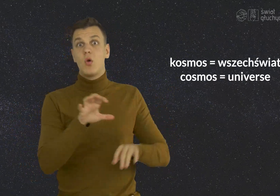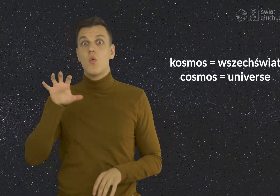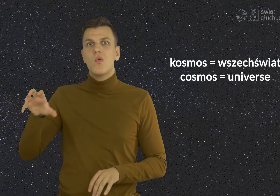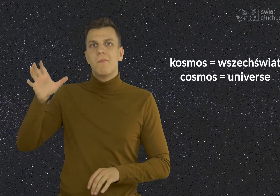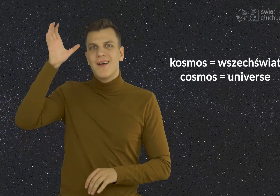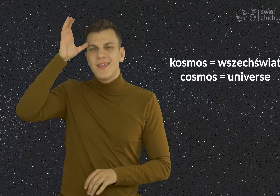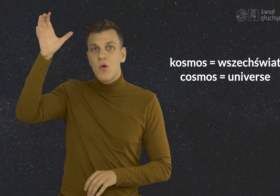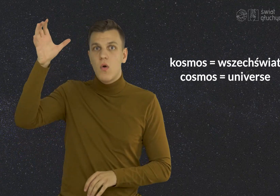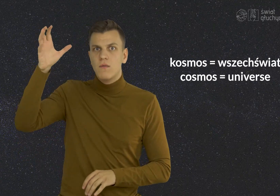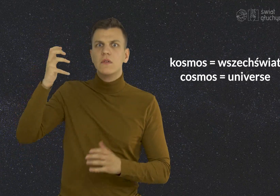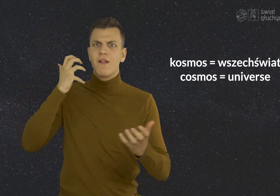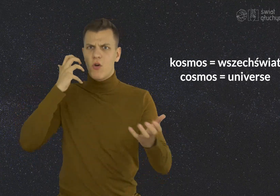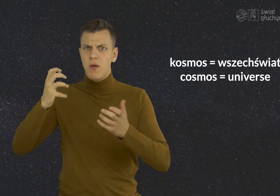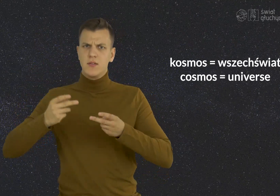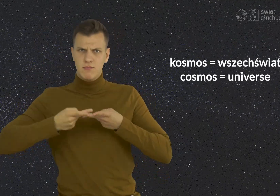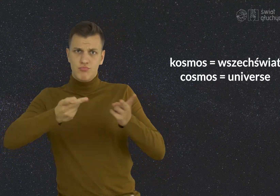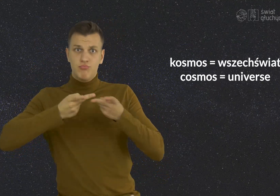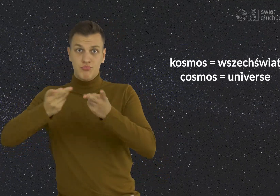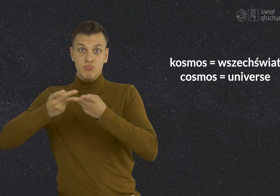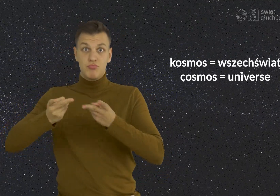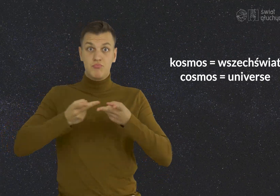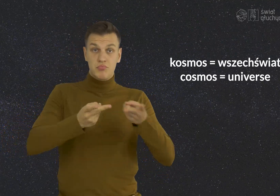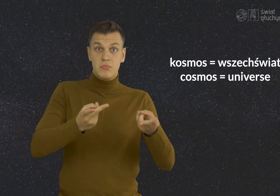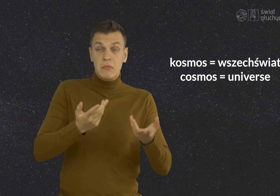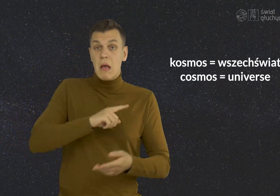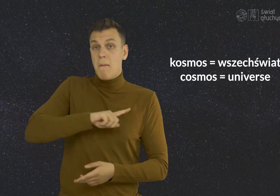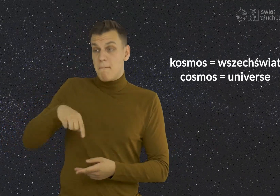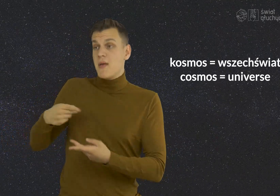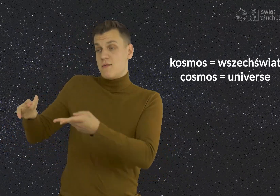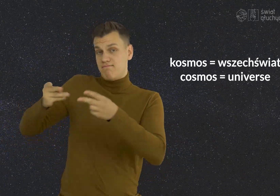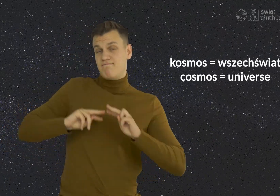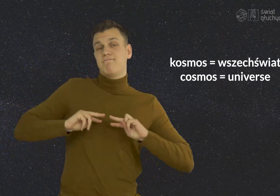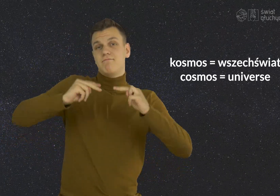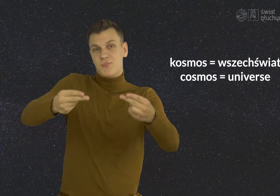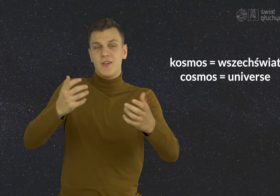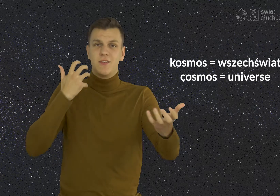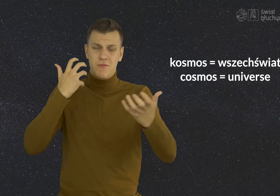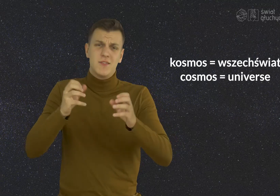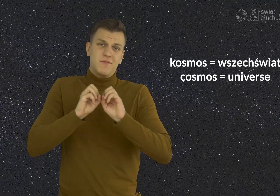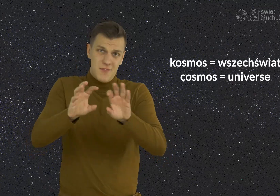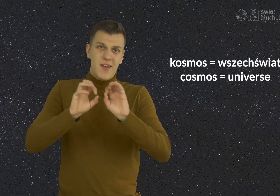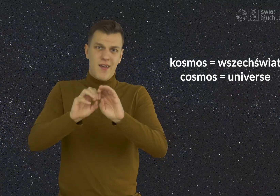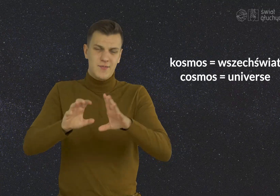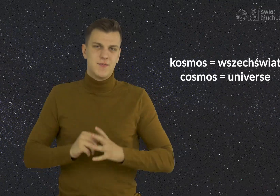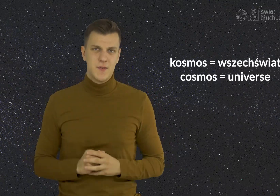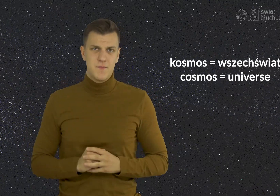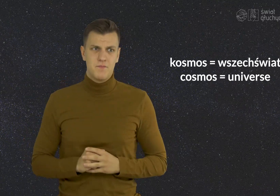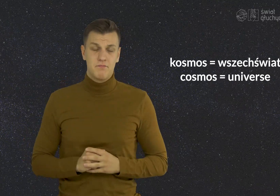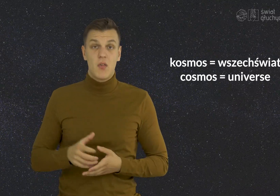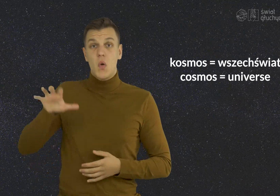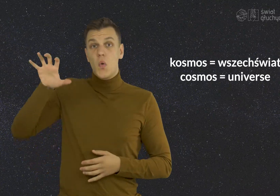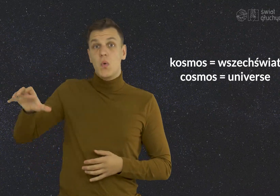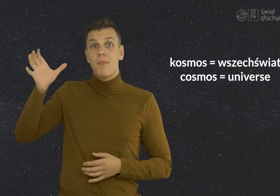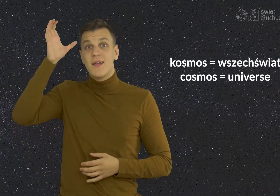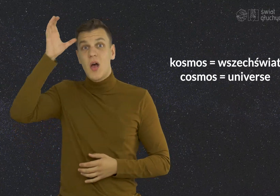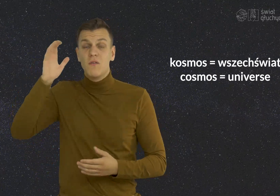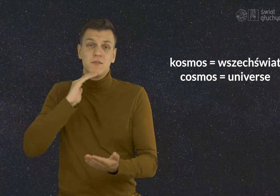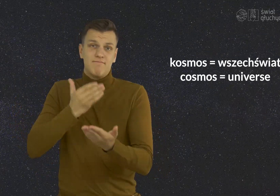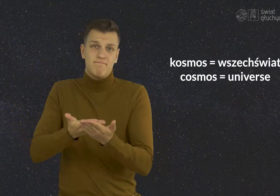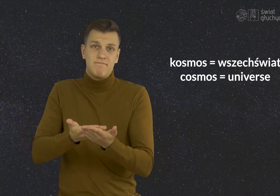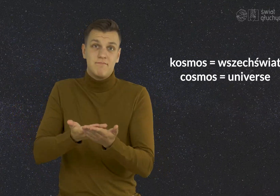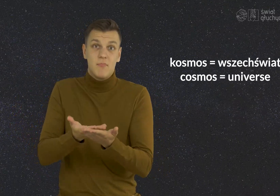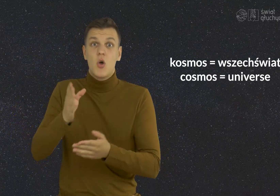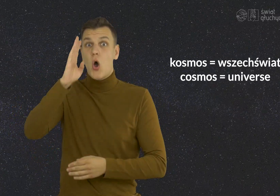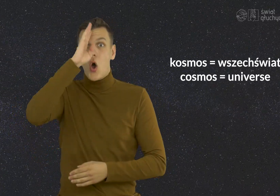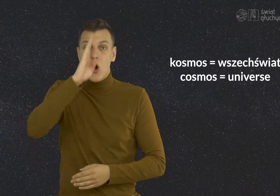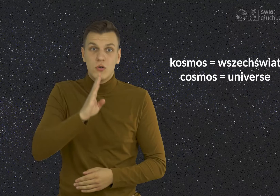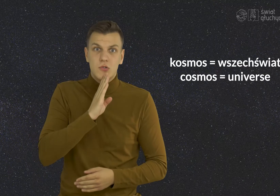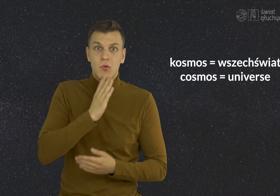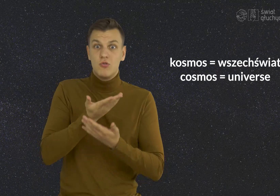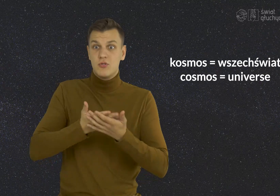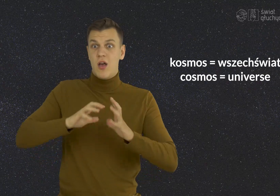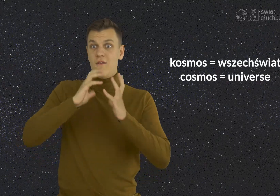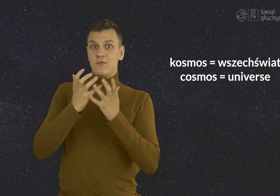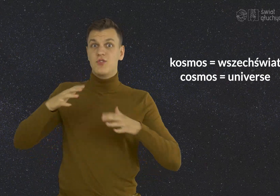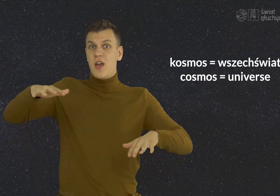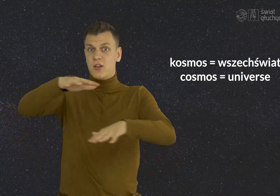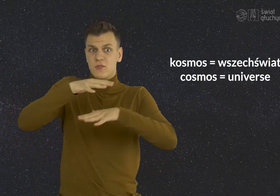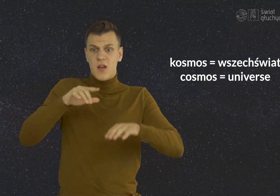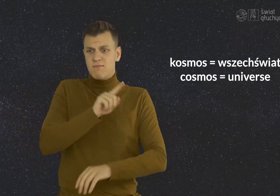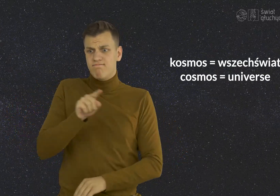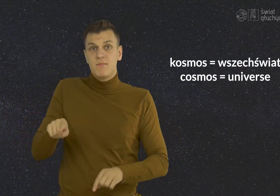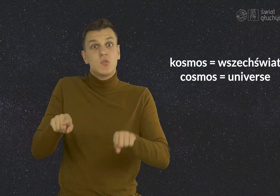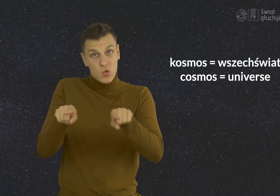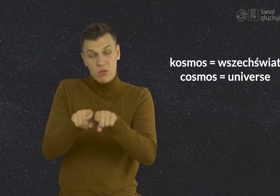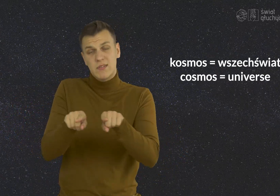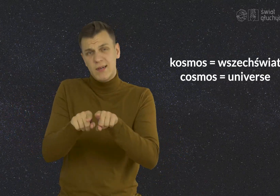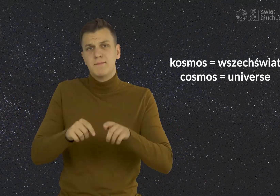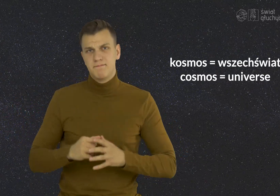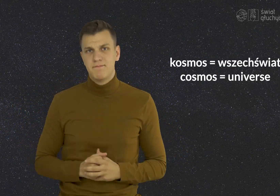in science both of these words are synonymous.